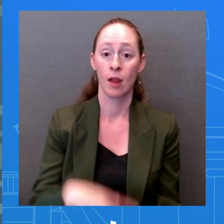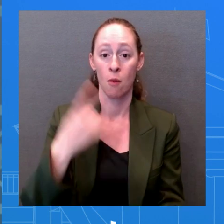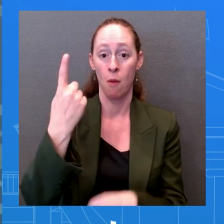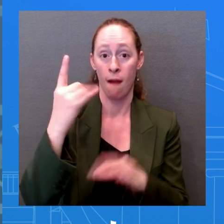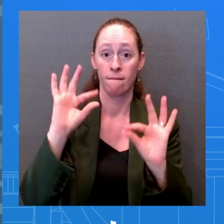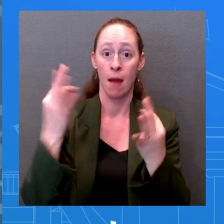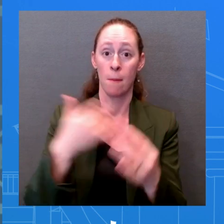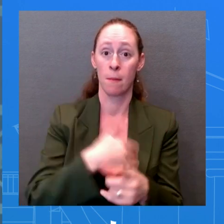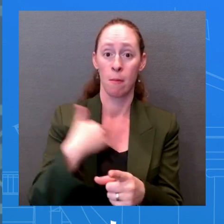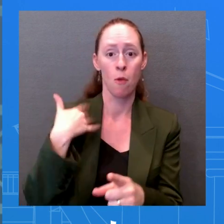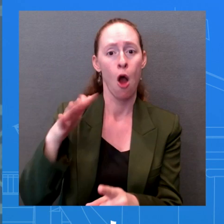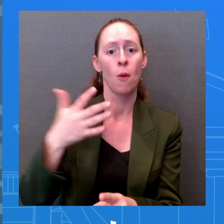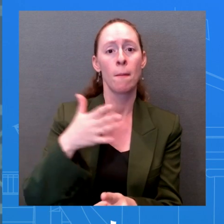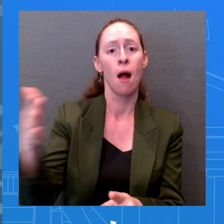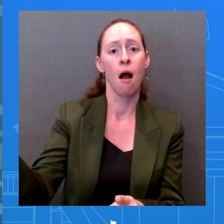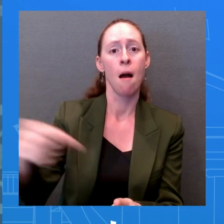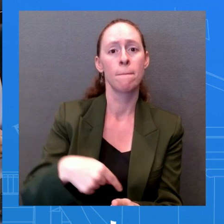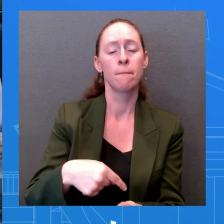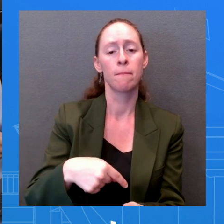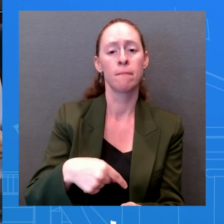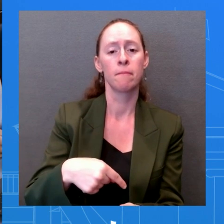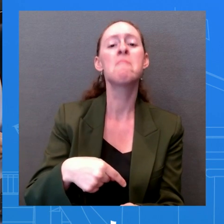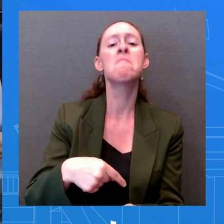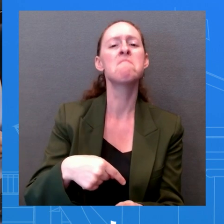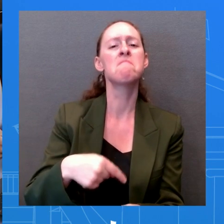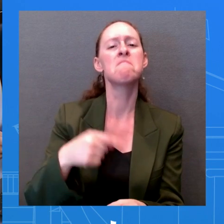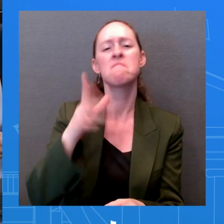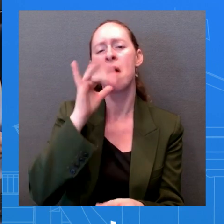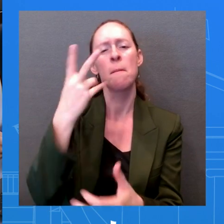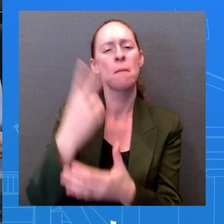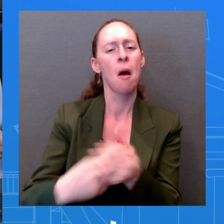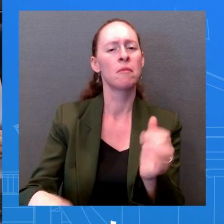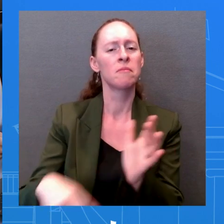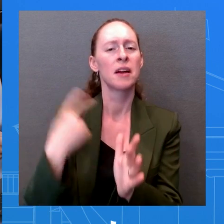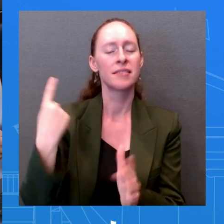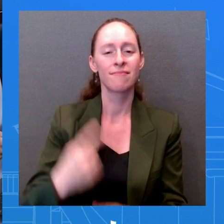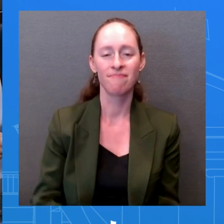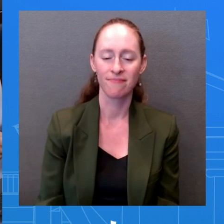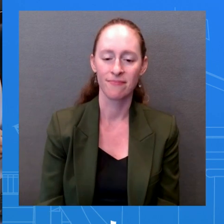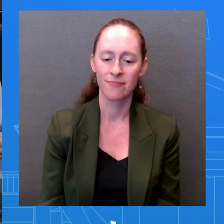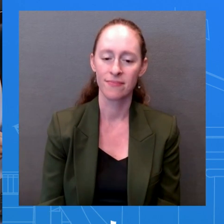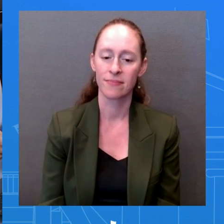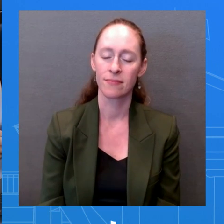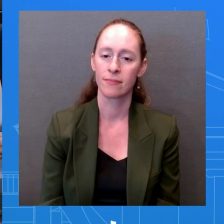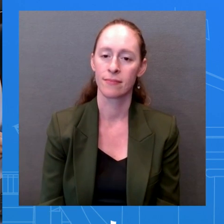The Press: Thank you. And on the -- the migrants that are being -- that are being bused to D.C. and other cities --